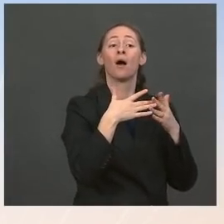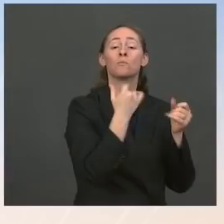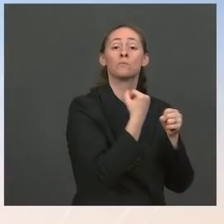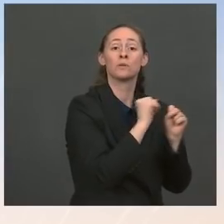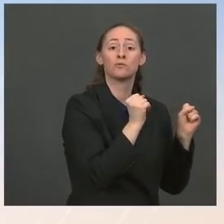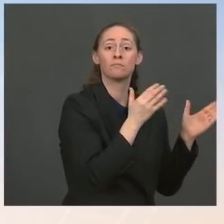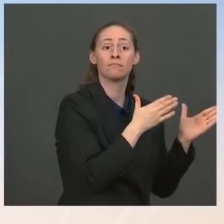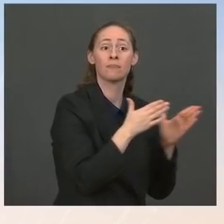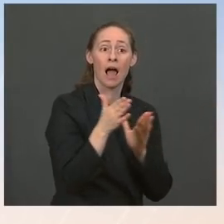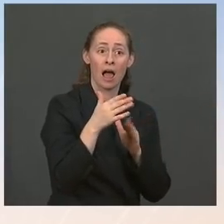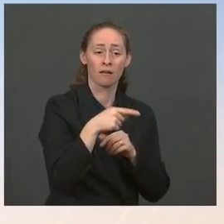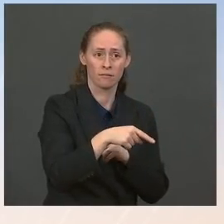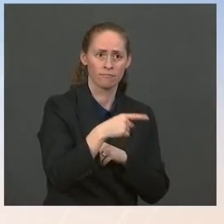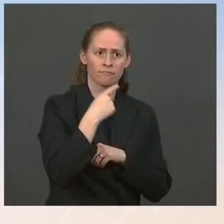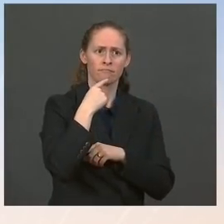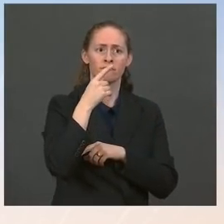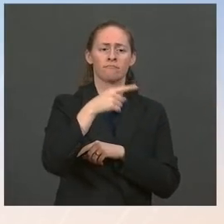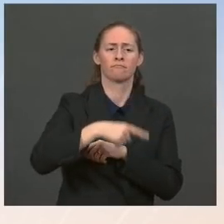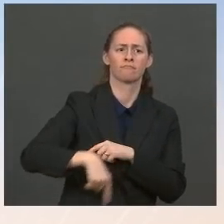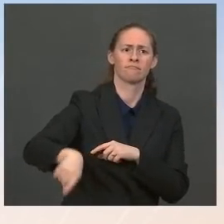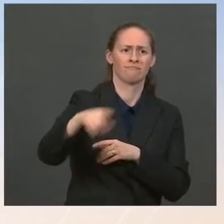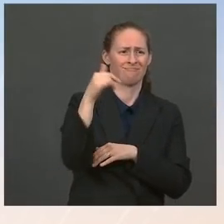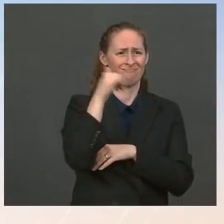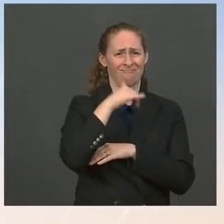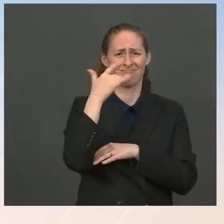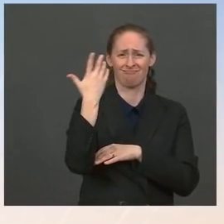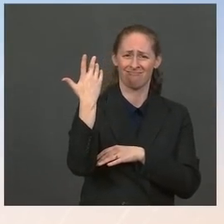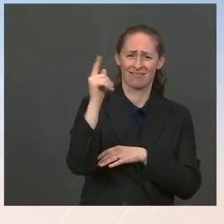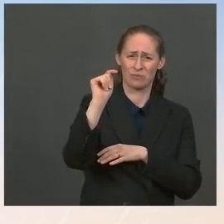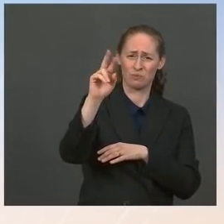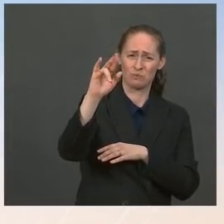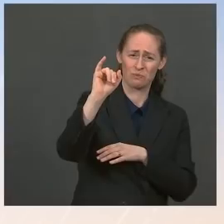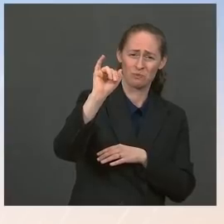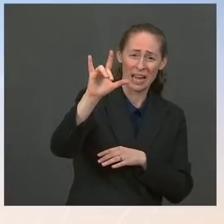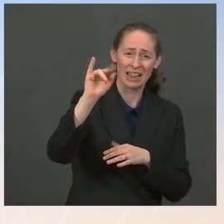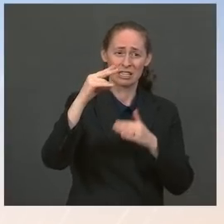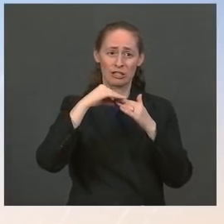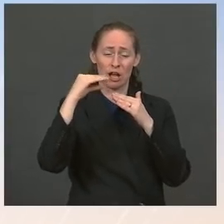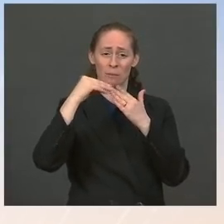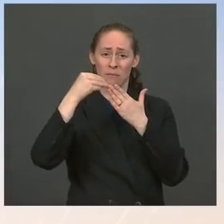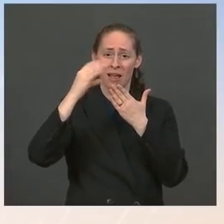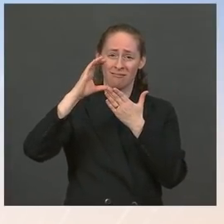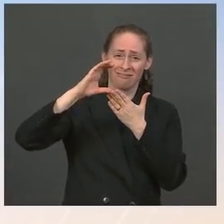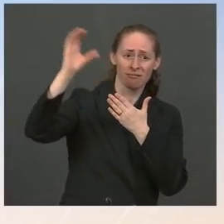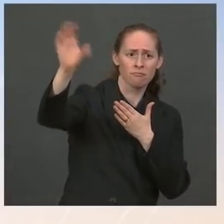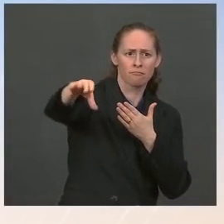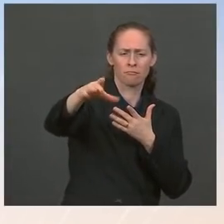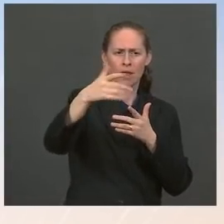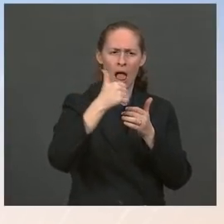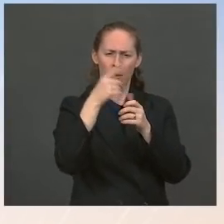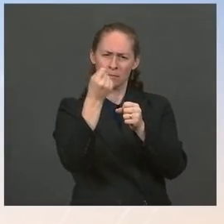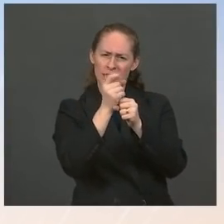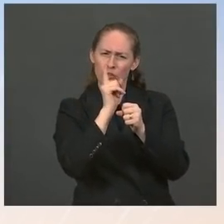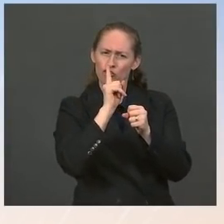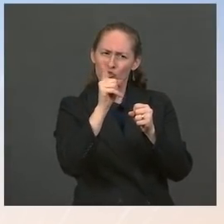municipalities getting a hold of this pot, how are you making sure to track that this money has been distributed equitably?